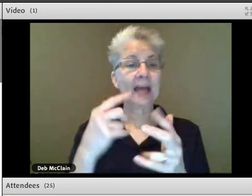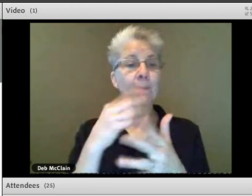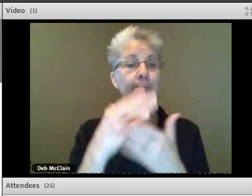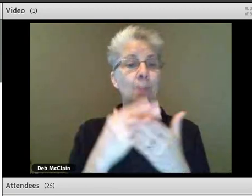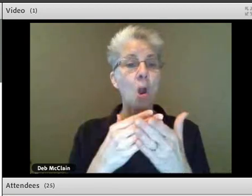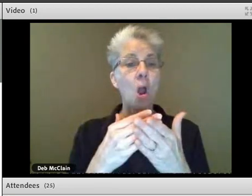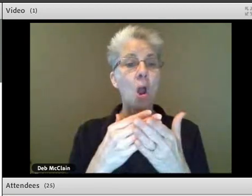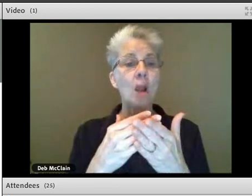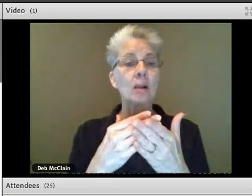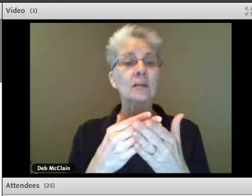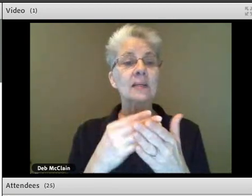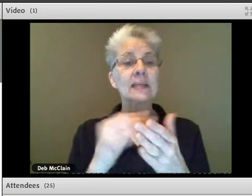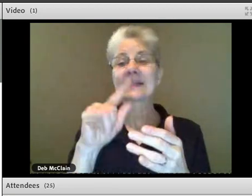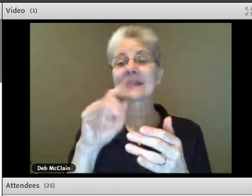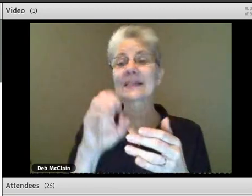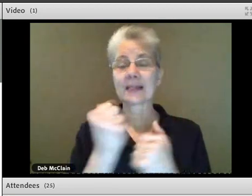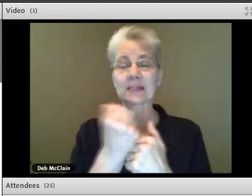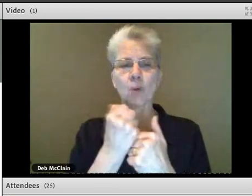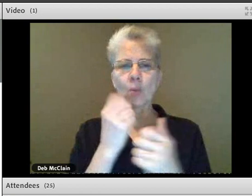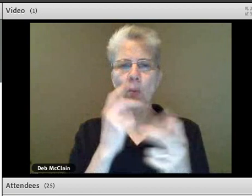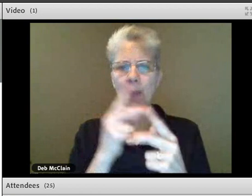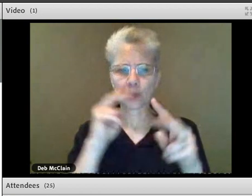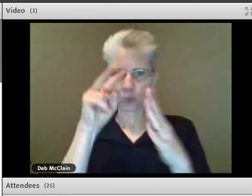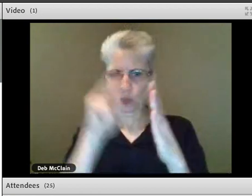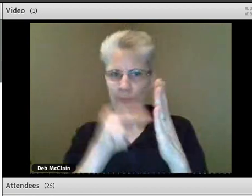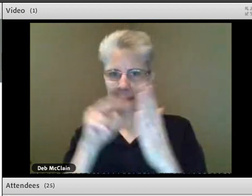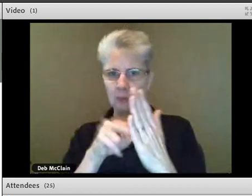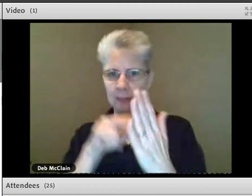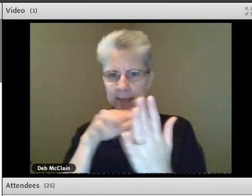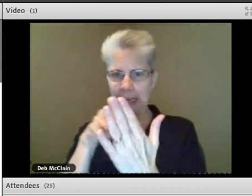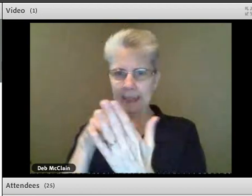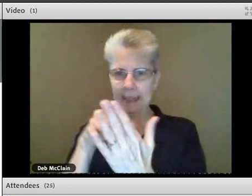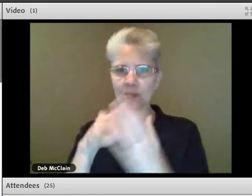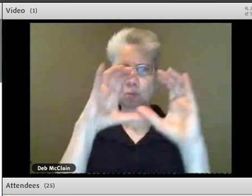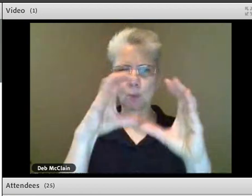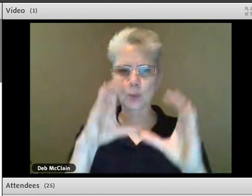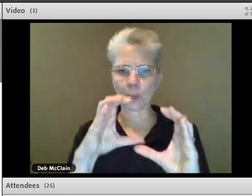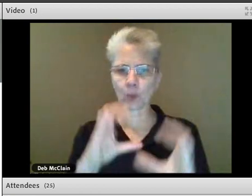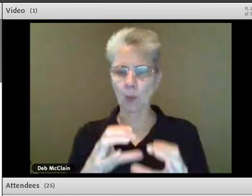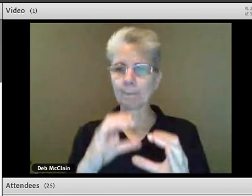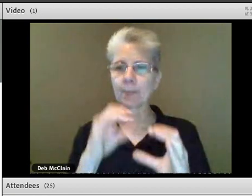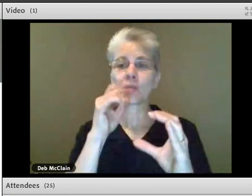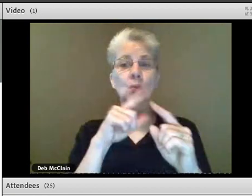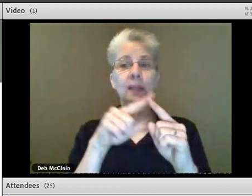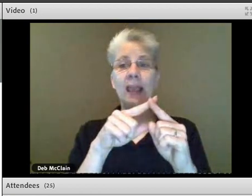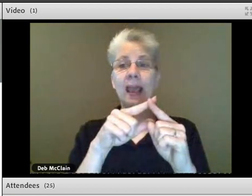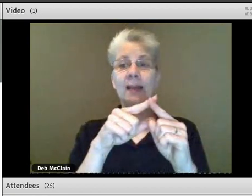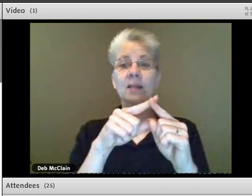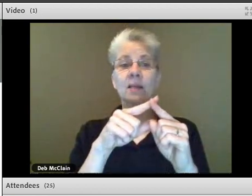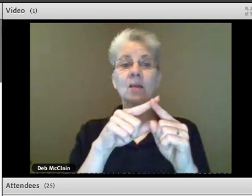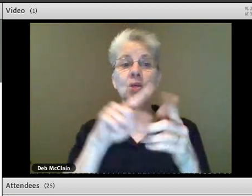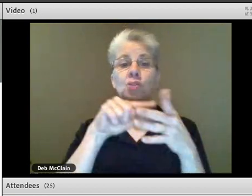sites we want people to pay attention to, and we group it into buckets, and so you can't get to the next bucket until you complete the first one.